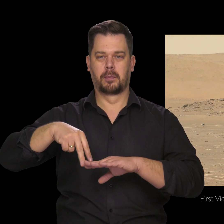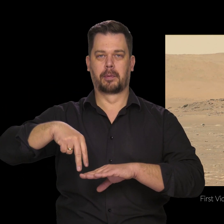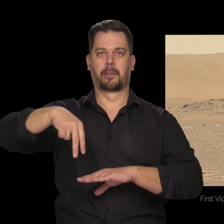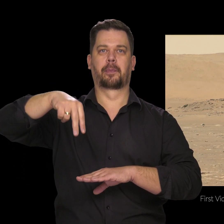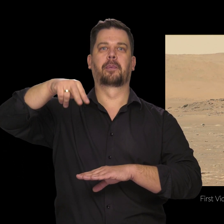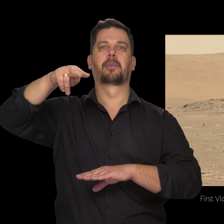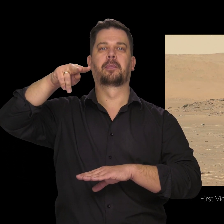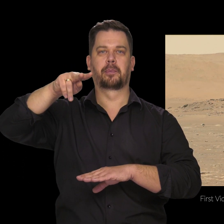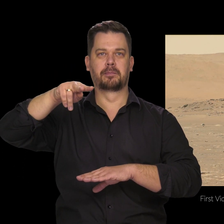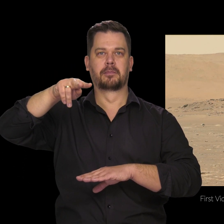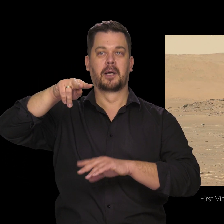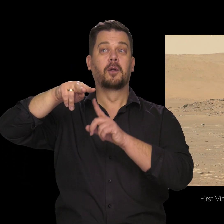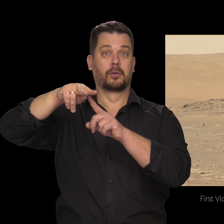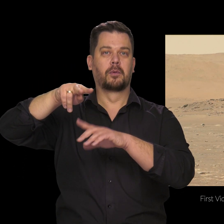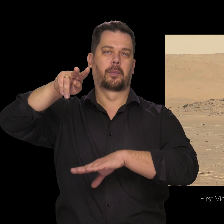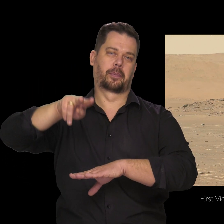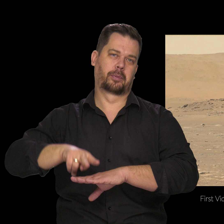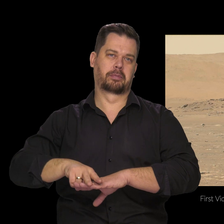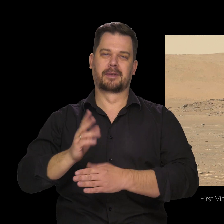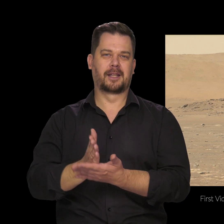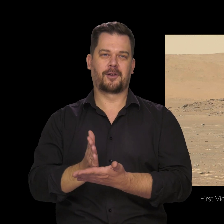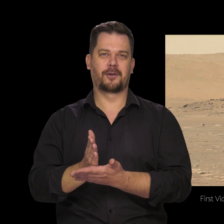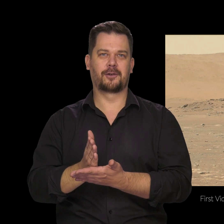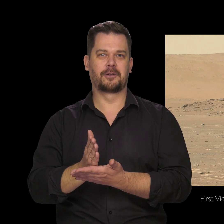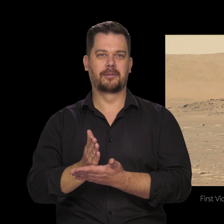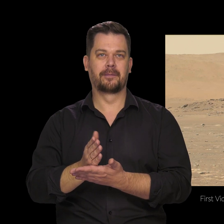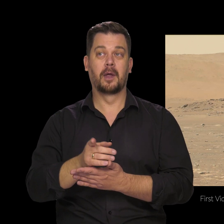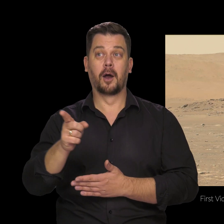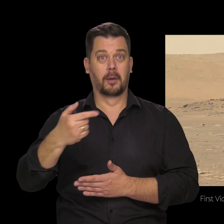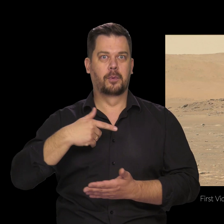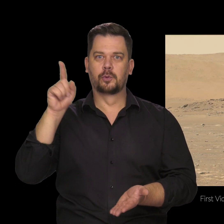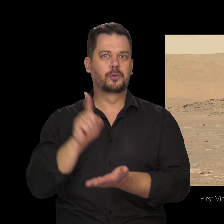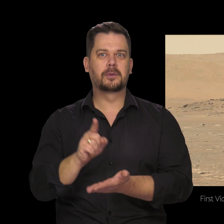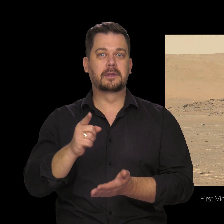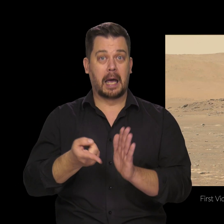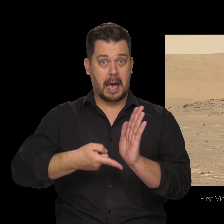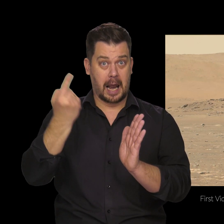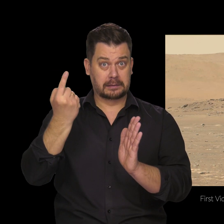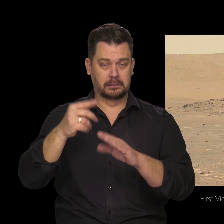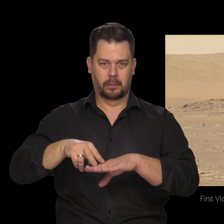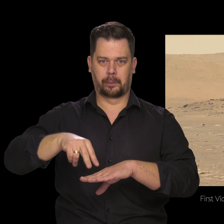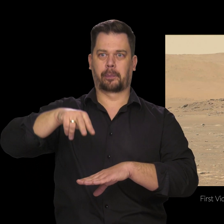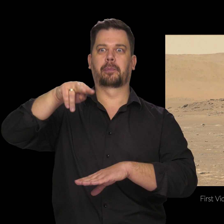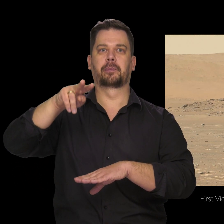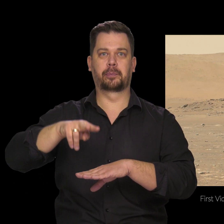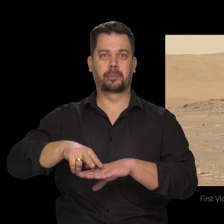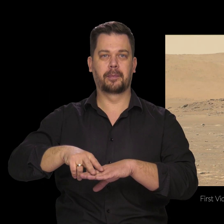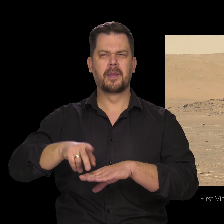and involved a vertical takeoff, followed by hovering and landing. While a single flight was considered a success,